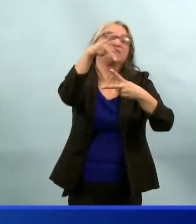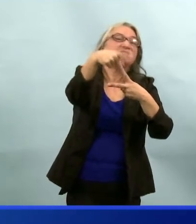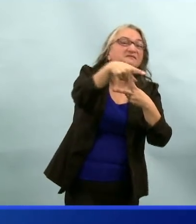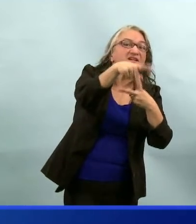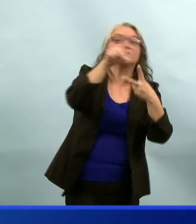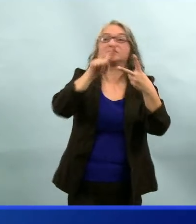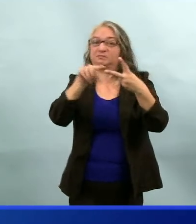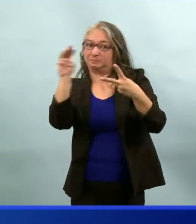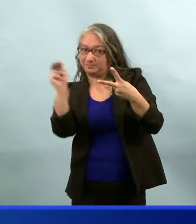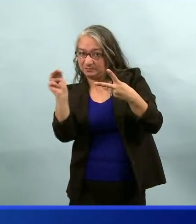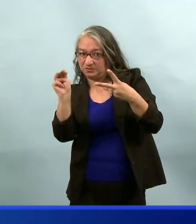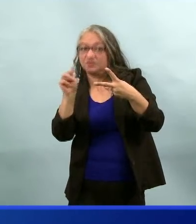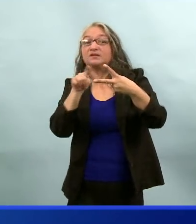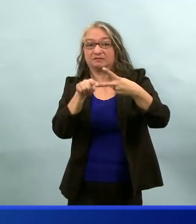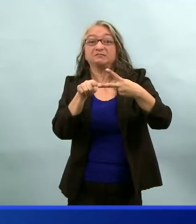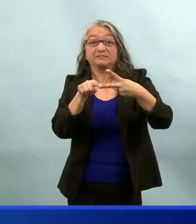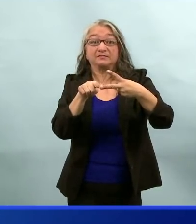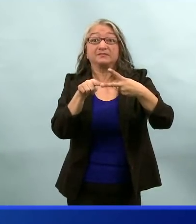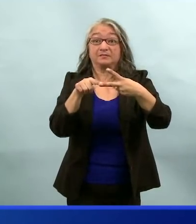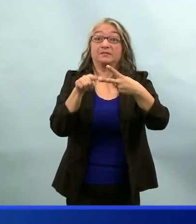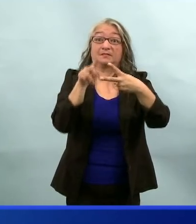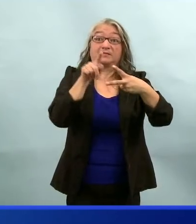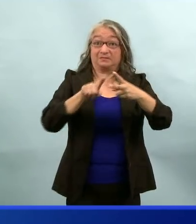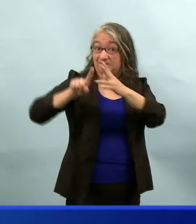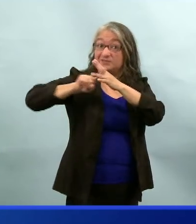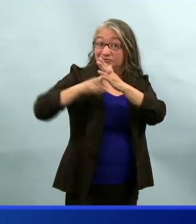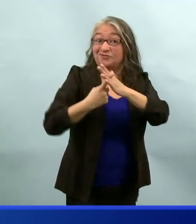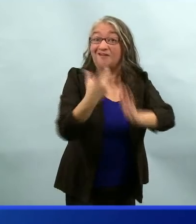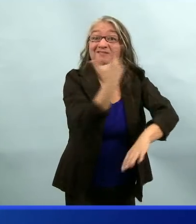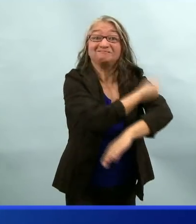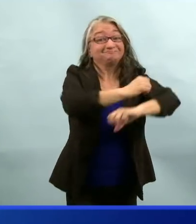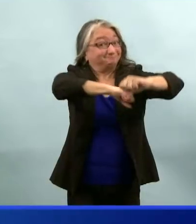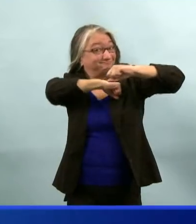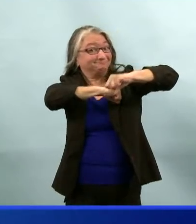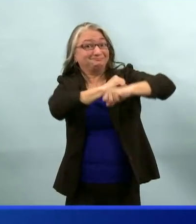effectiveness against infection no matter what the variant a virus is circulating